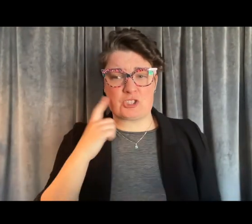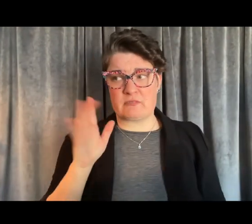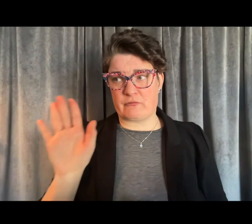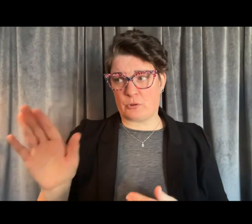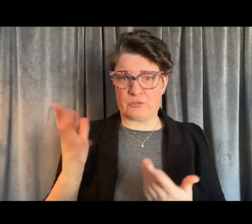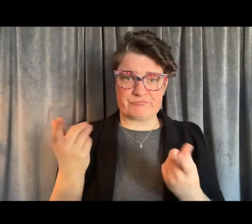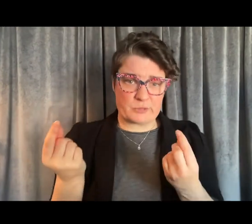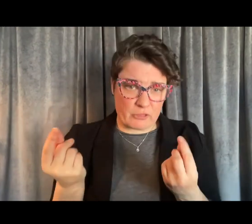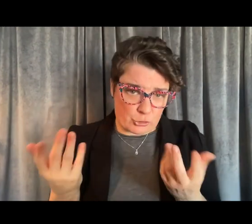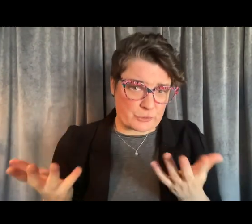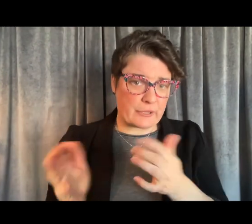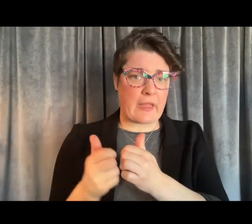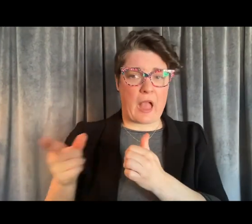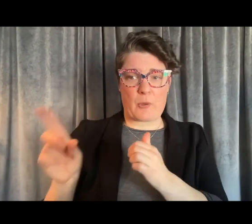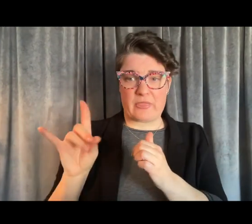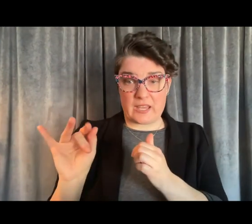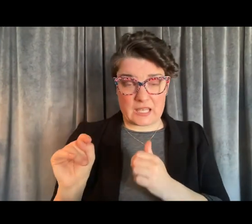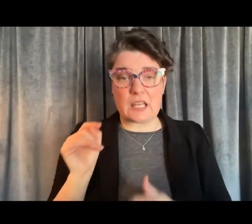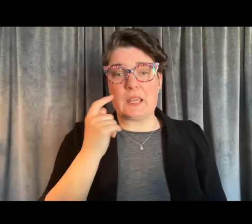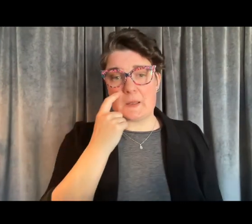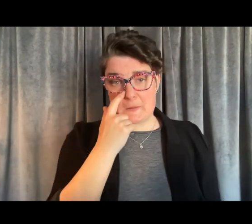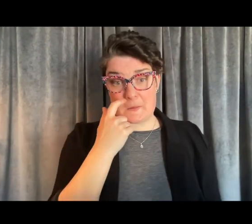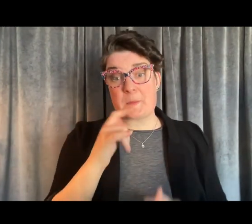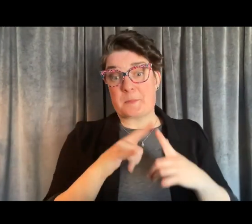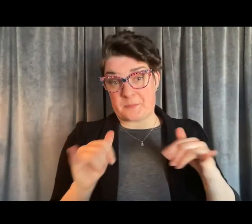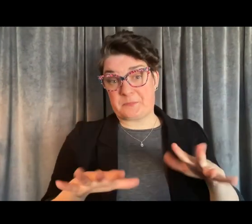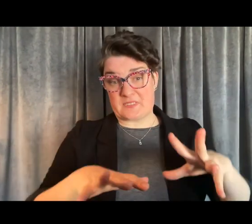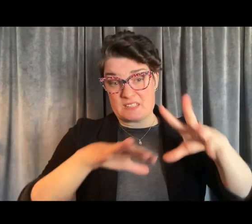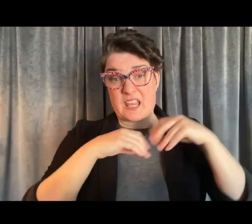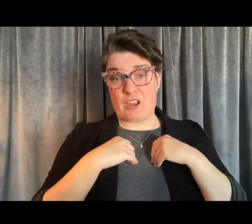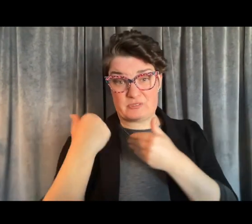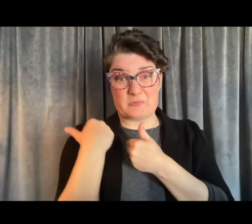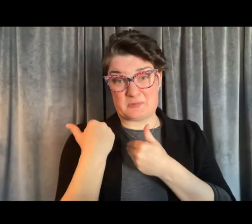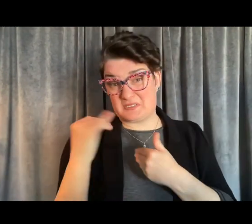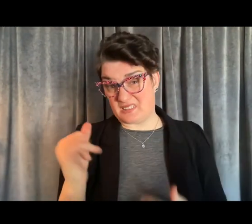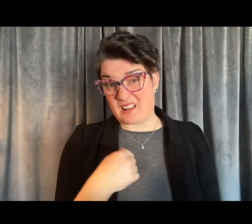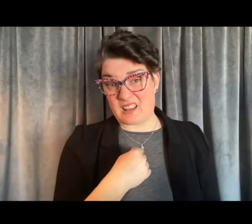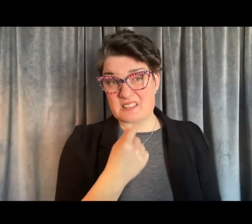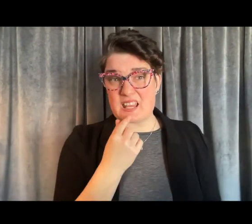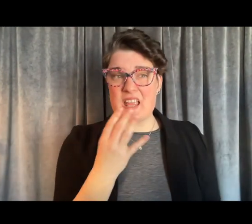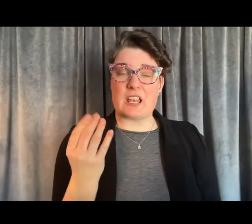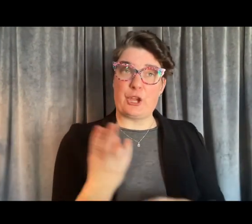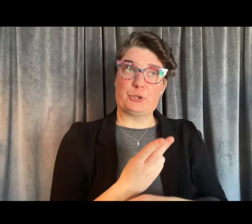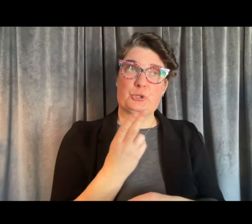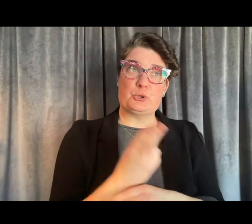did it, and also, taking responsibility, like I said, and using Jewish mysticism